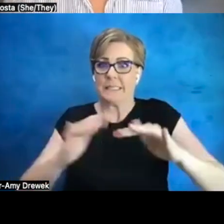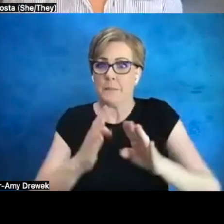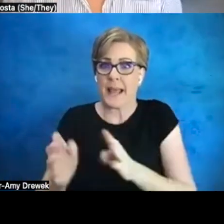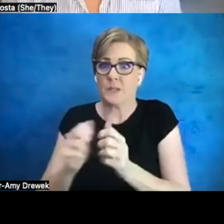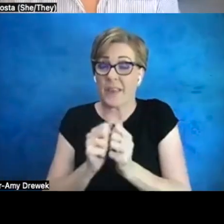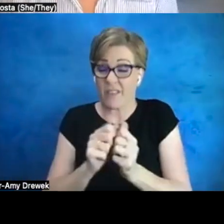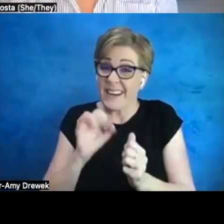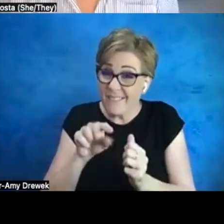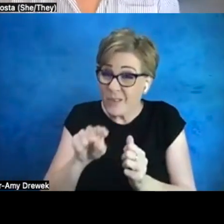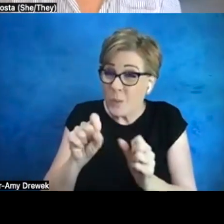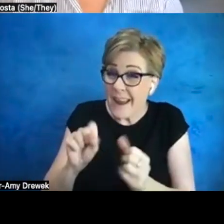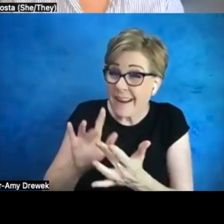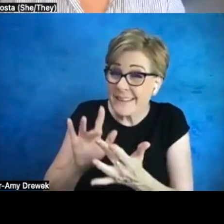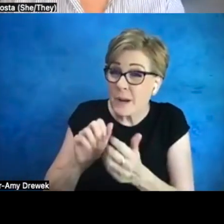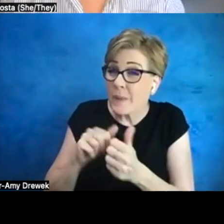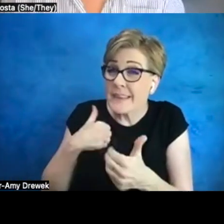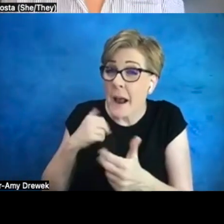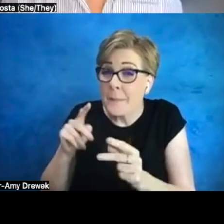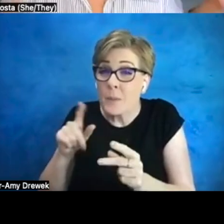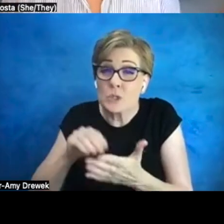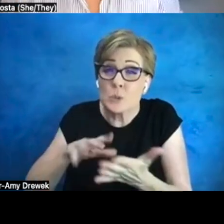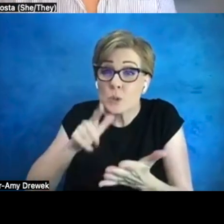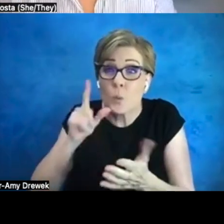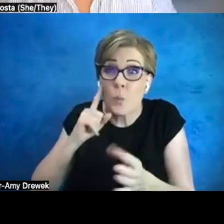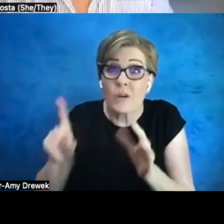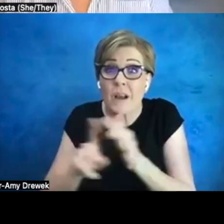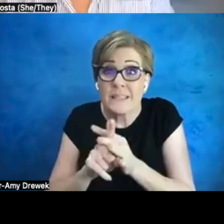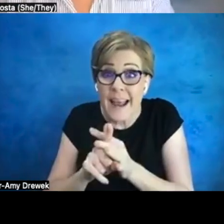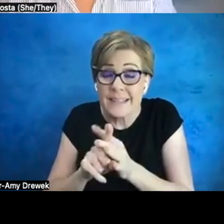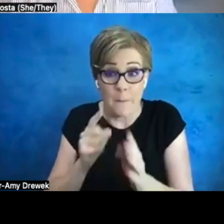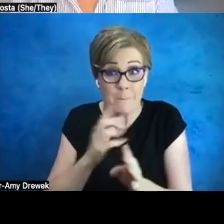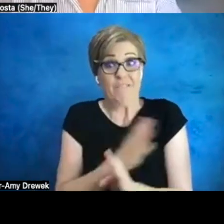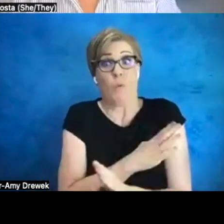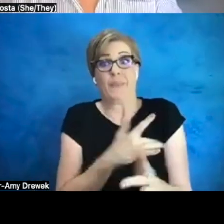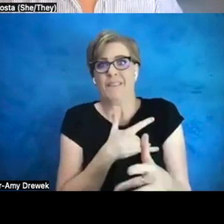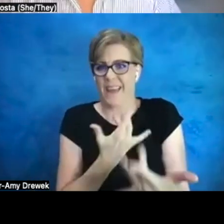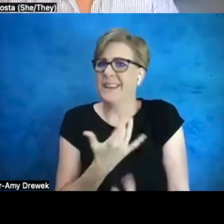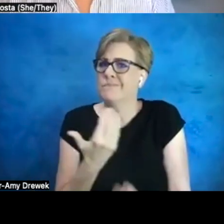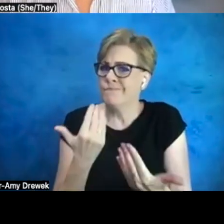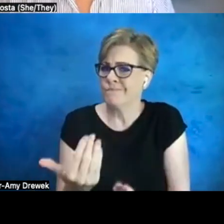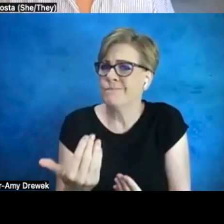people and students who are going to attend the event before the event, I invite you to